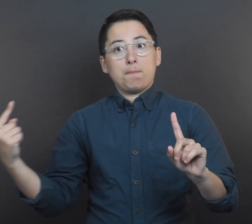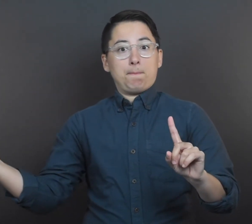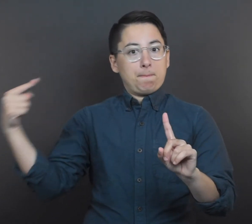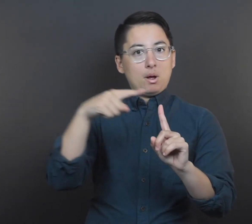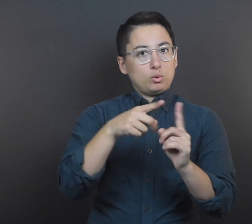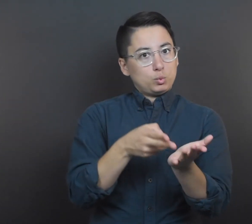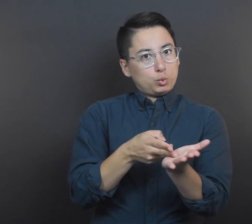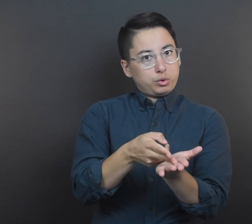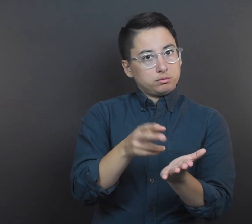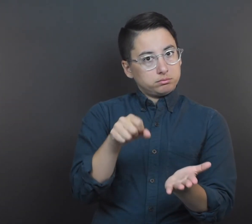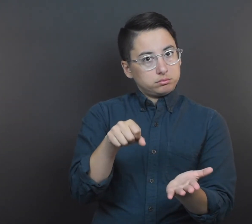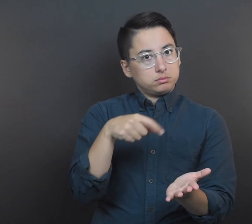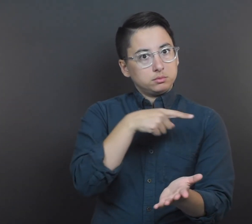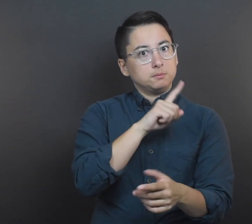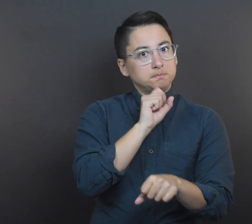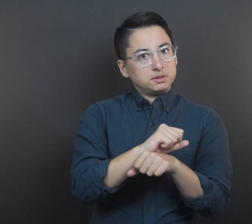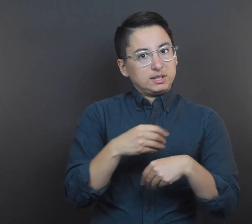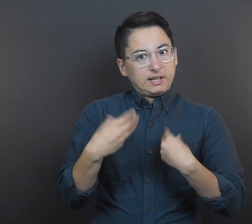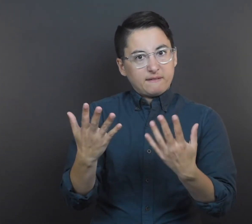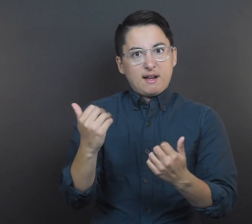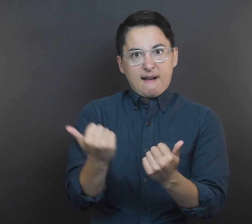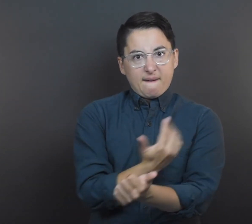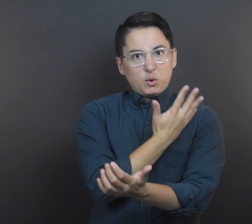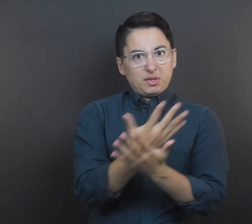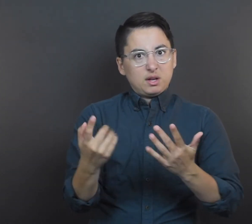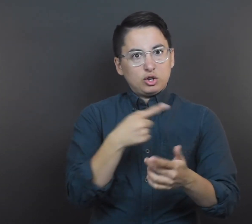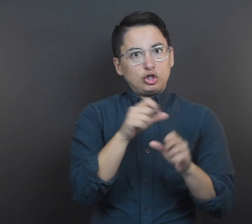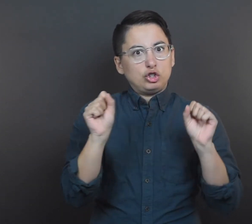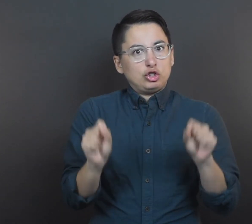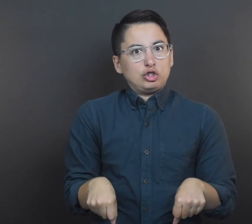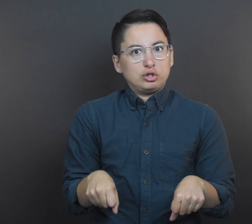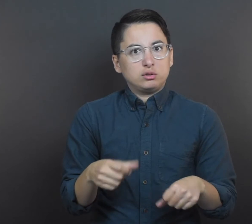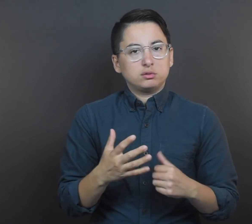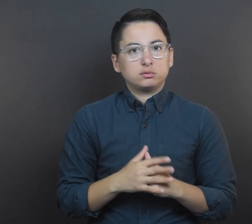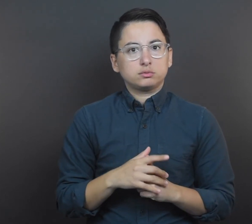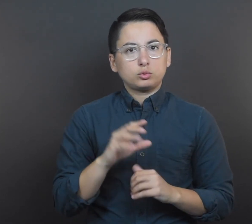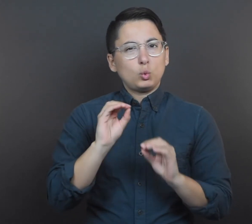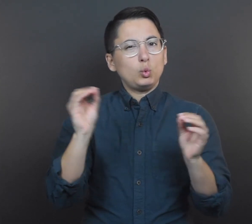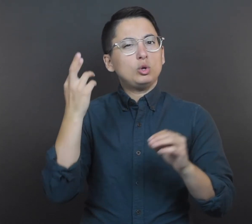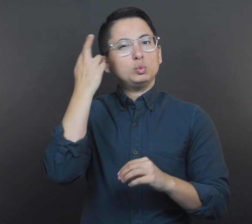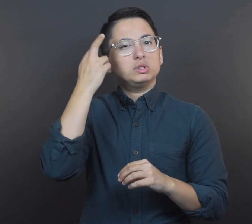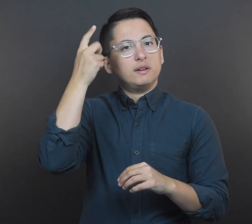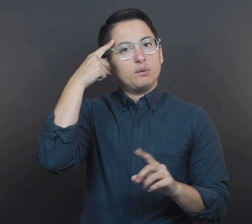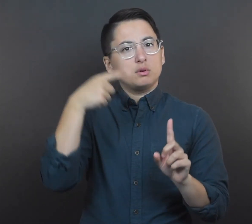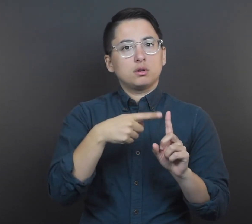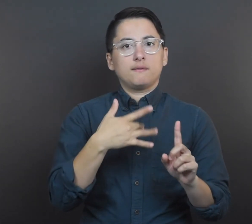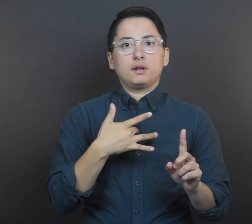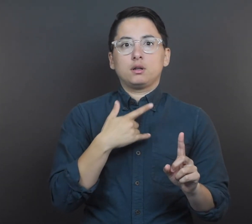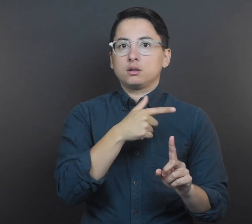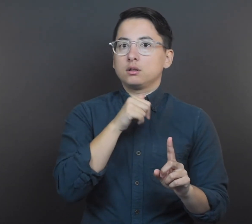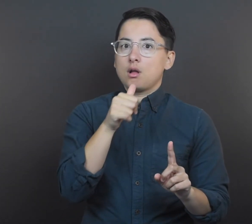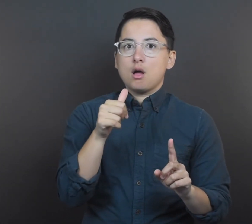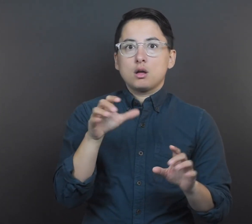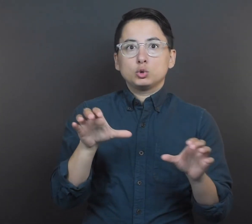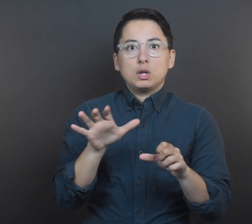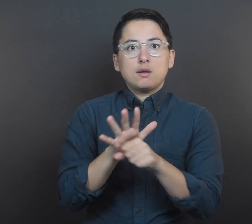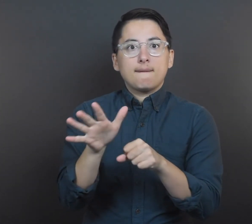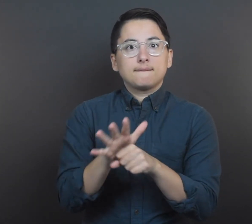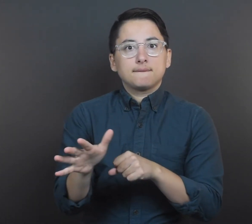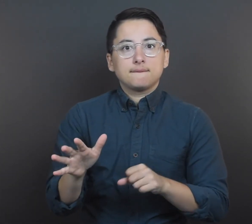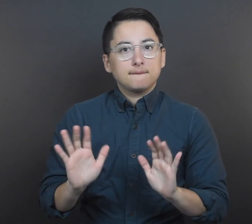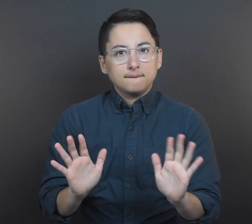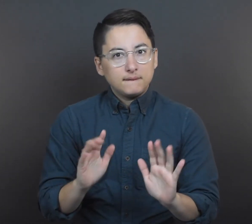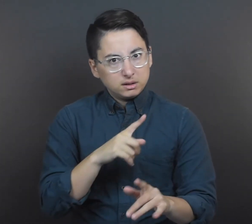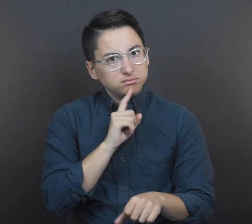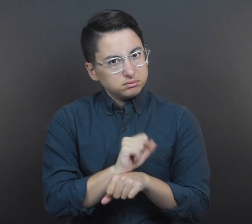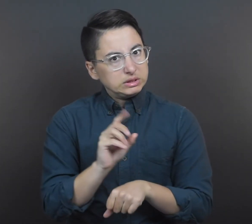She saw first-hand how quickly a response can change and how flexible and proactive